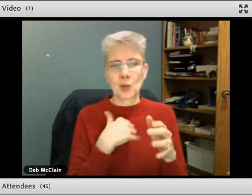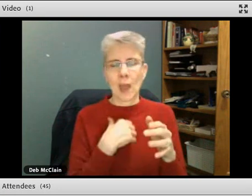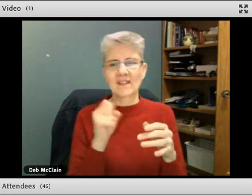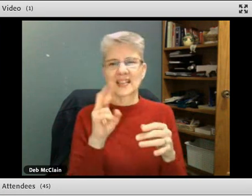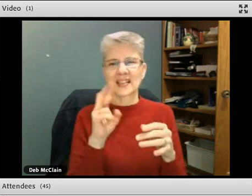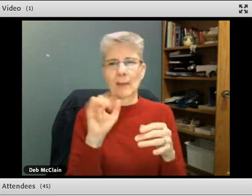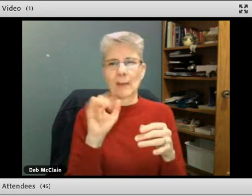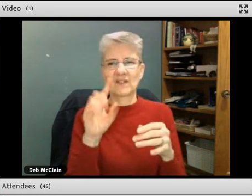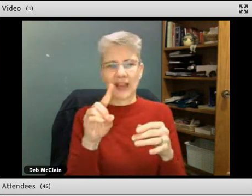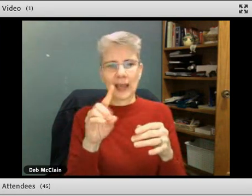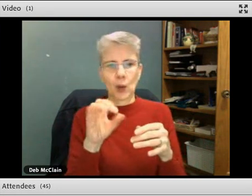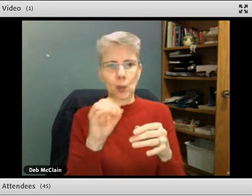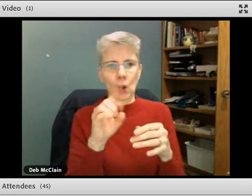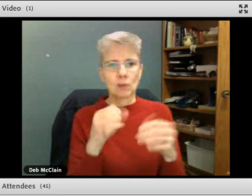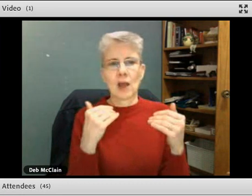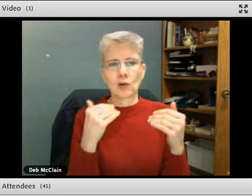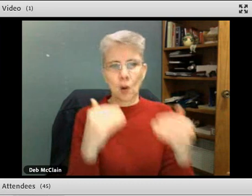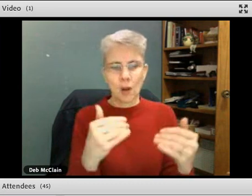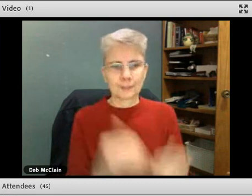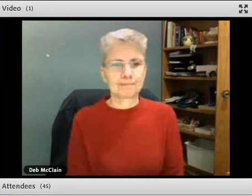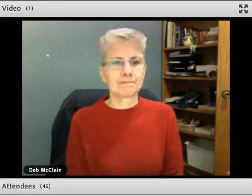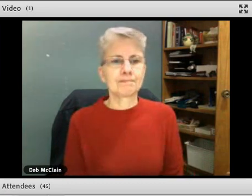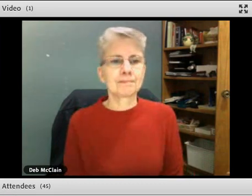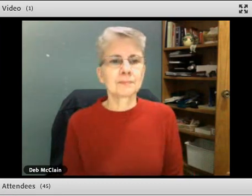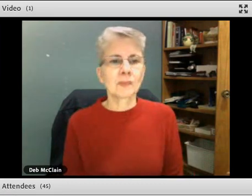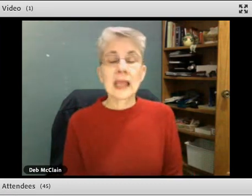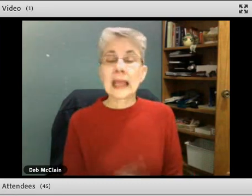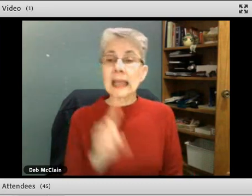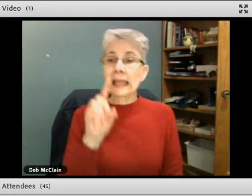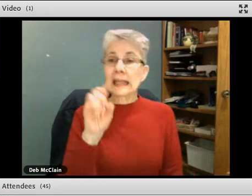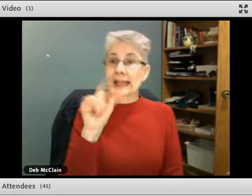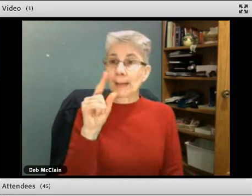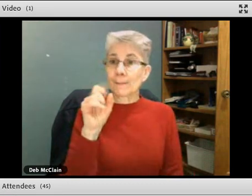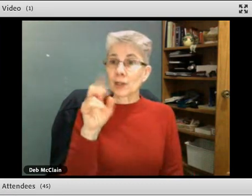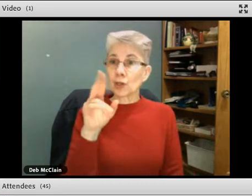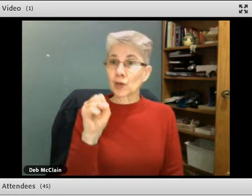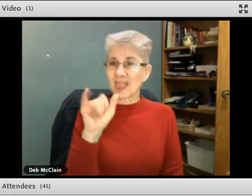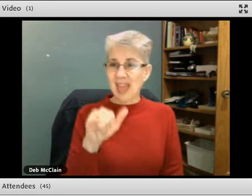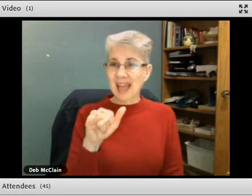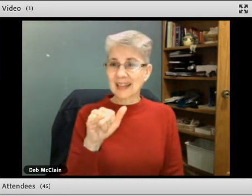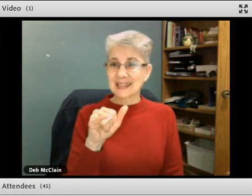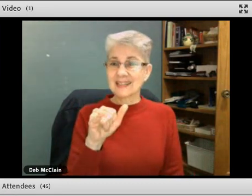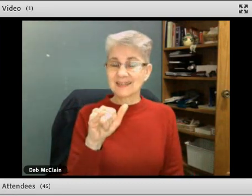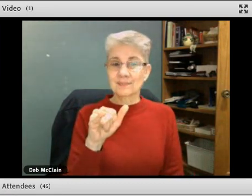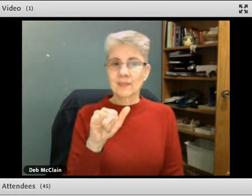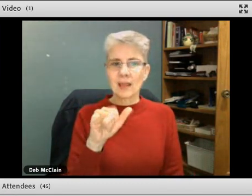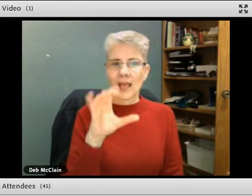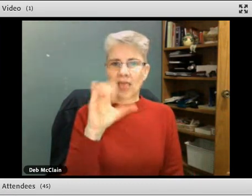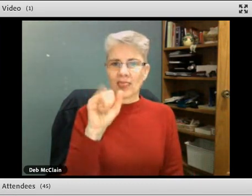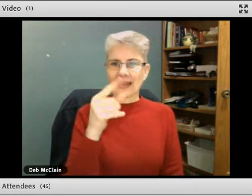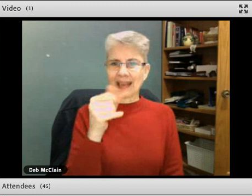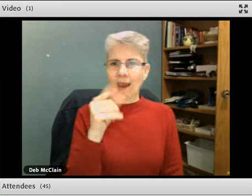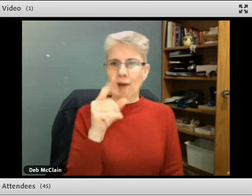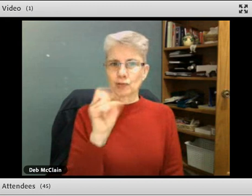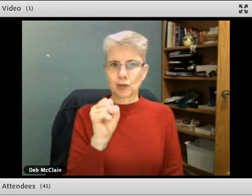but the delimiters are the little characters, in this case, the pipe character that precedes the code itself.